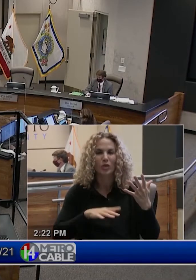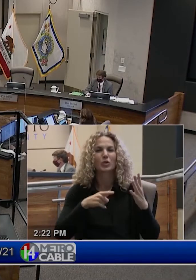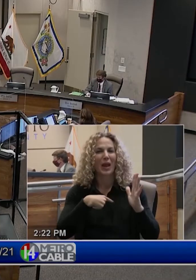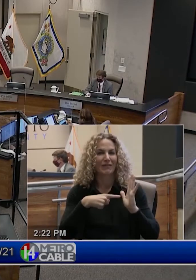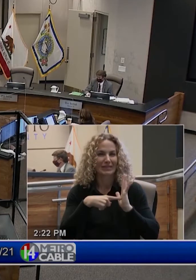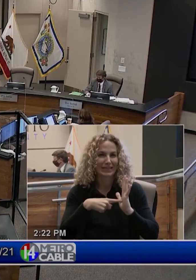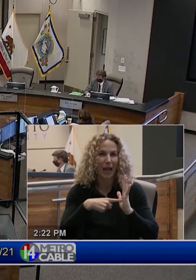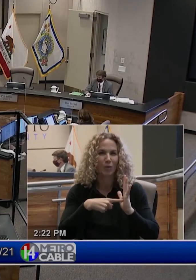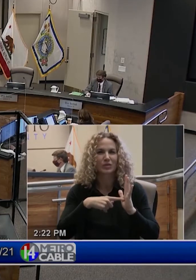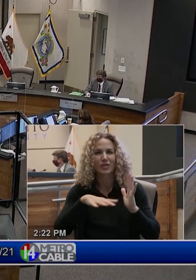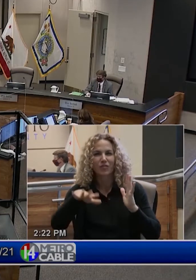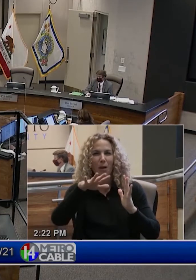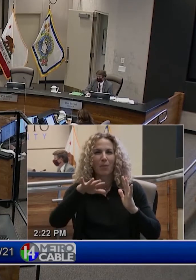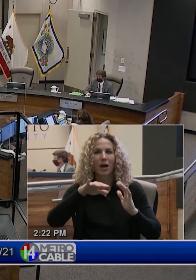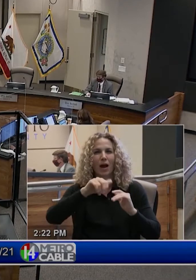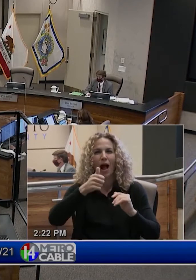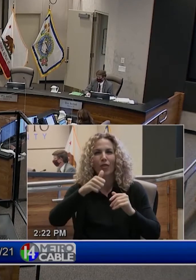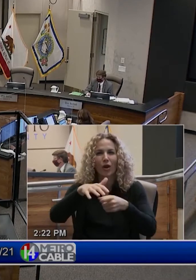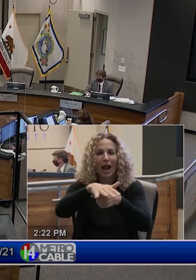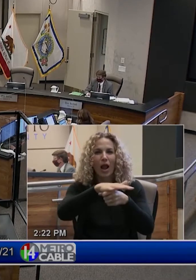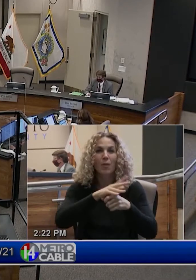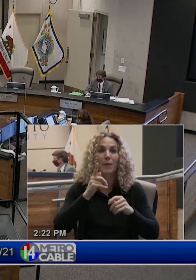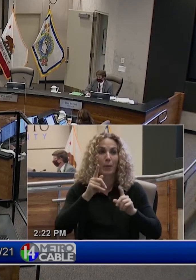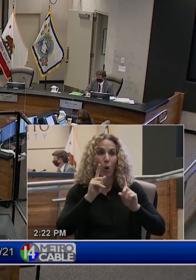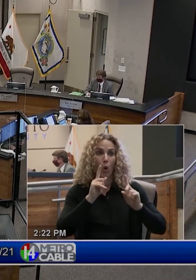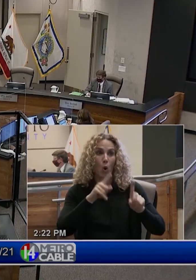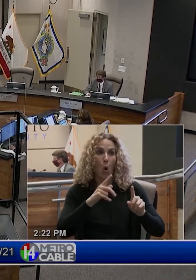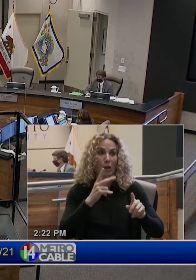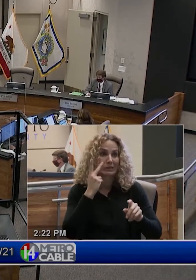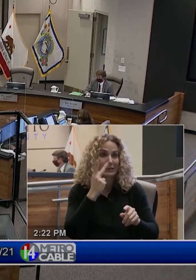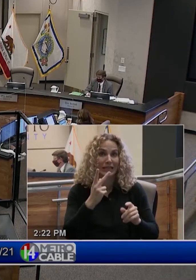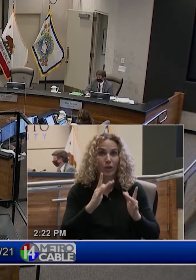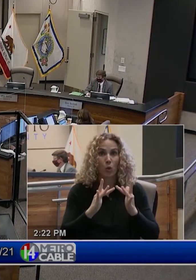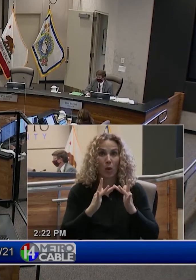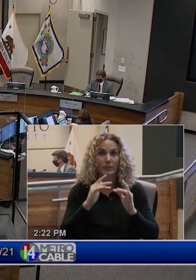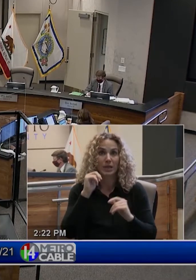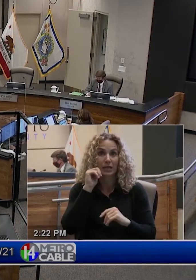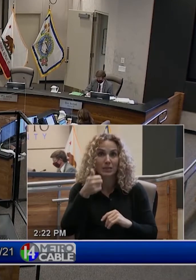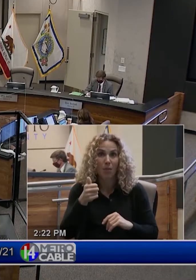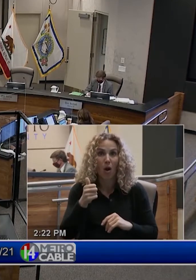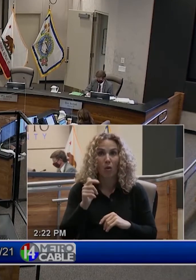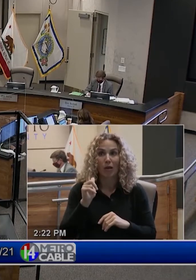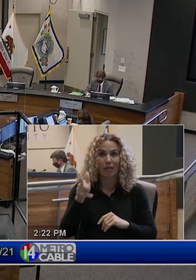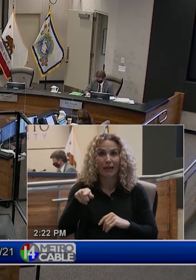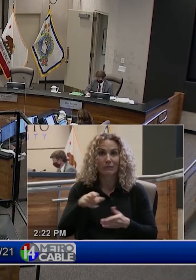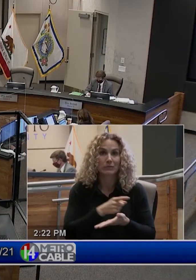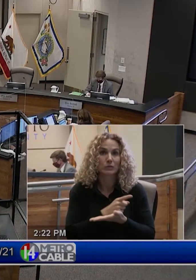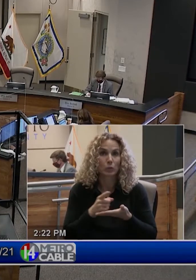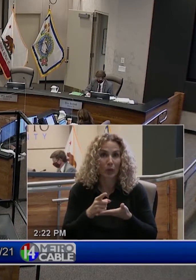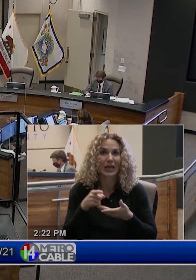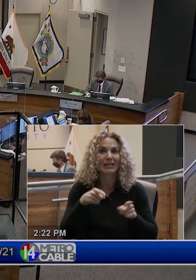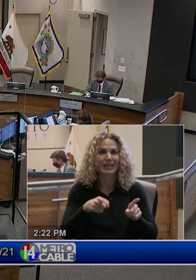THEM ON THE WEBSITE, YET. >> IF PEOPLE GO TO THE WEBSITE IF PEOPLE GO TO THE WEBSITE TOMORROW AN LATER THIS WEEK WE TOMORROW AN LATER THIS WEEK WE STILL WILL BE APPEARING LIVE FOR